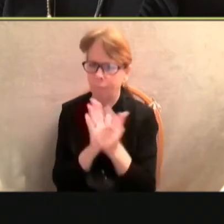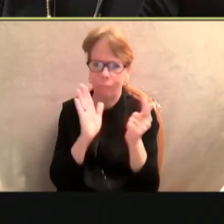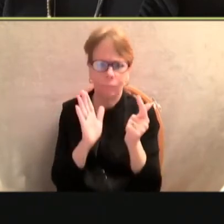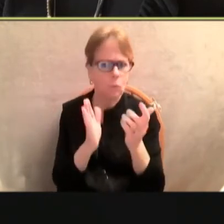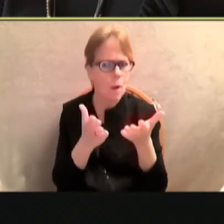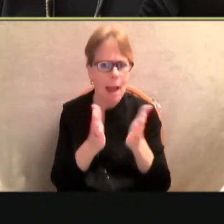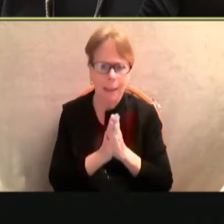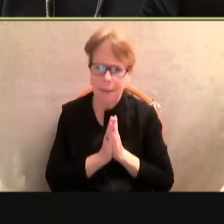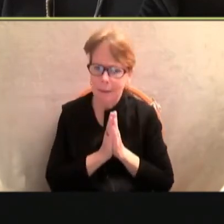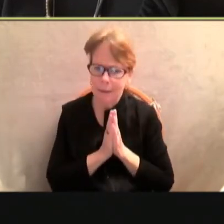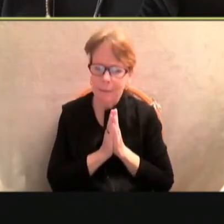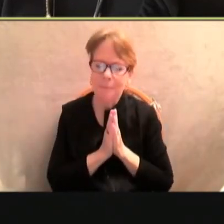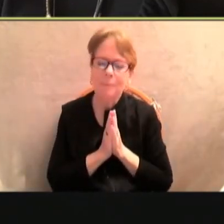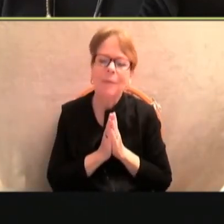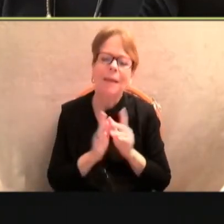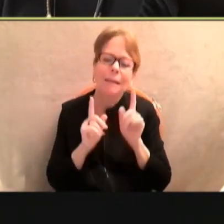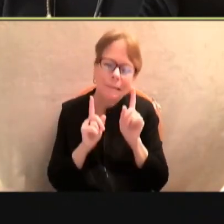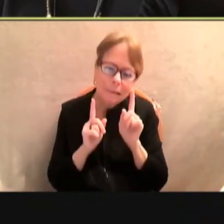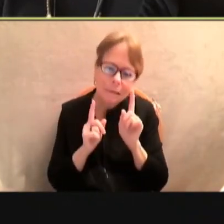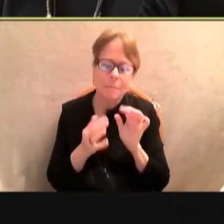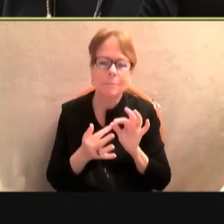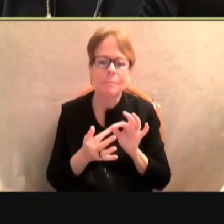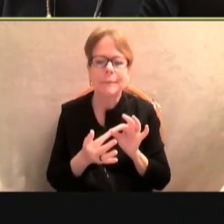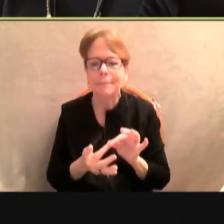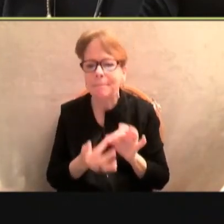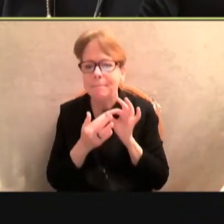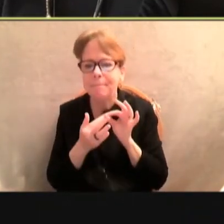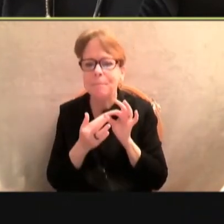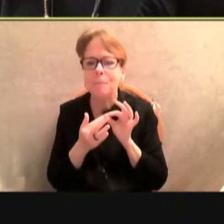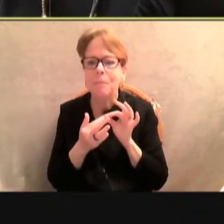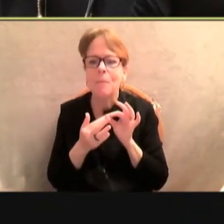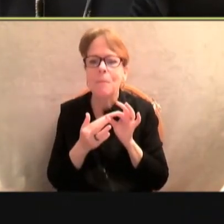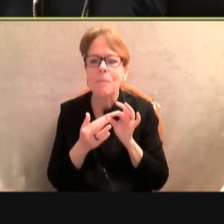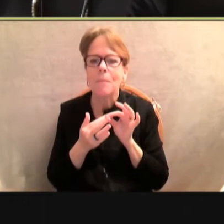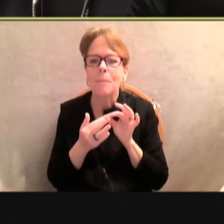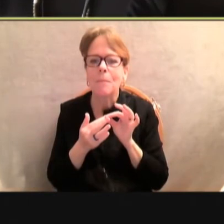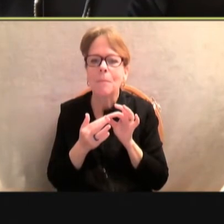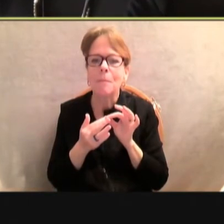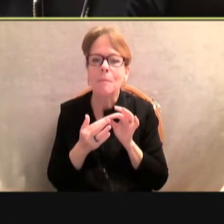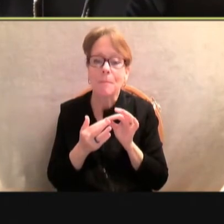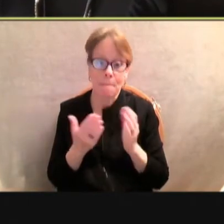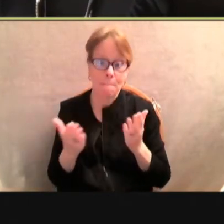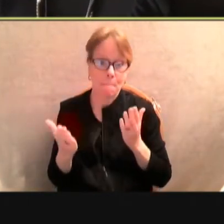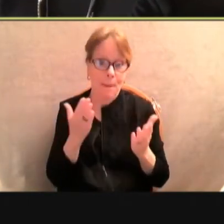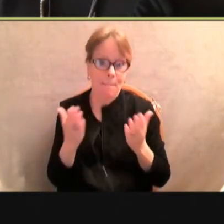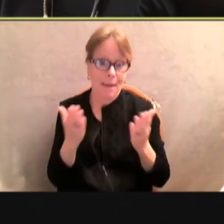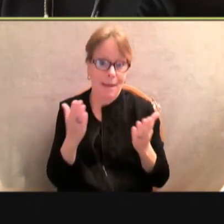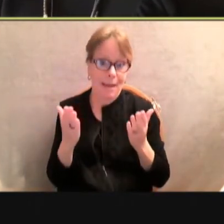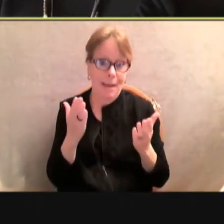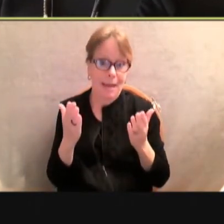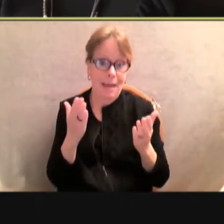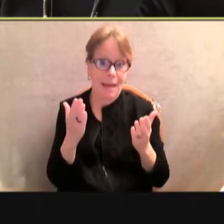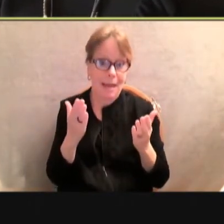exception may be if they have a history of discrimination or something like that, and